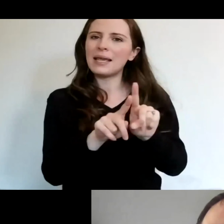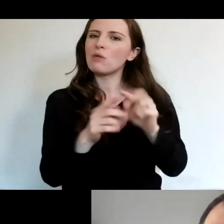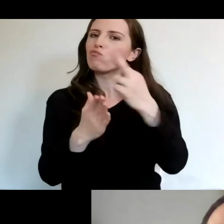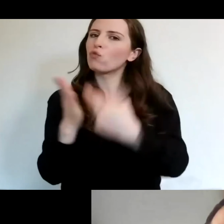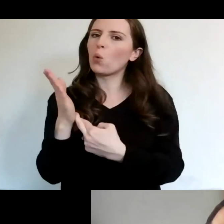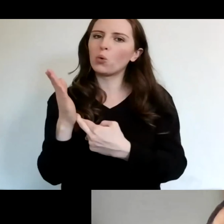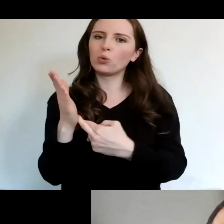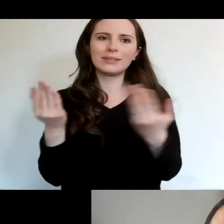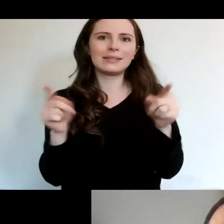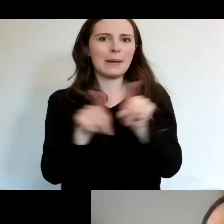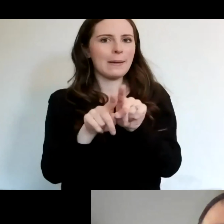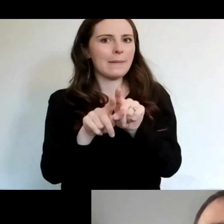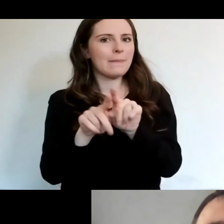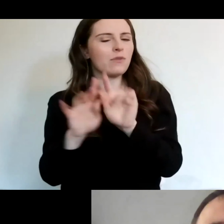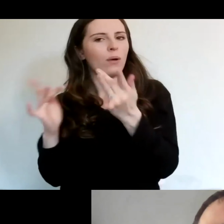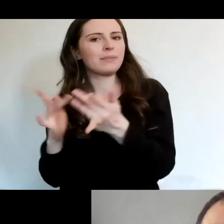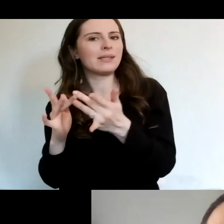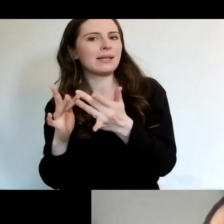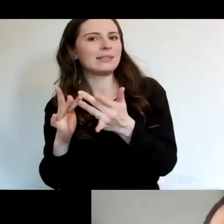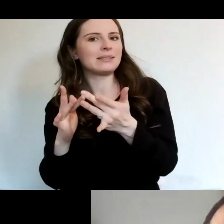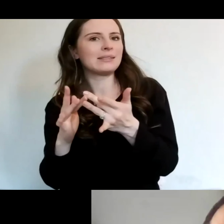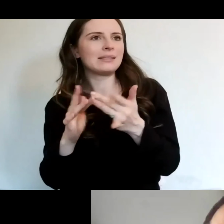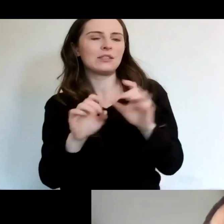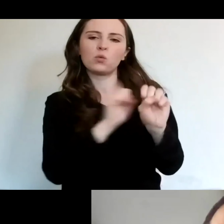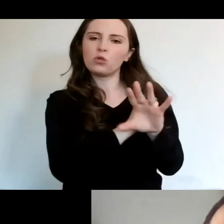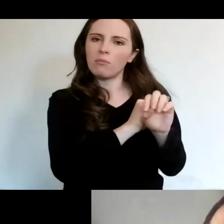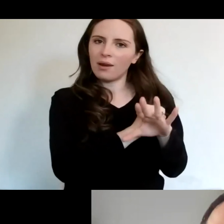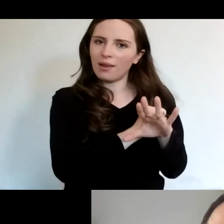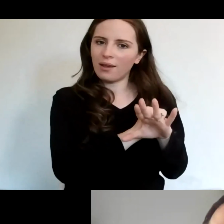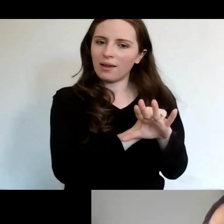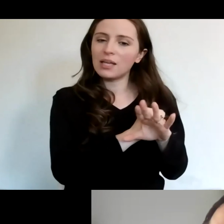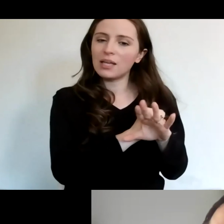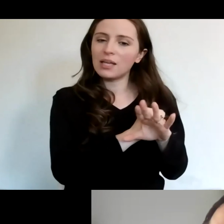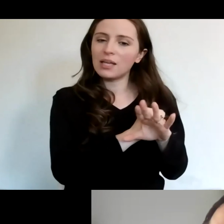You're also limited in some instances by what the platform will let you do.